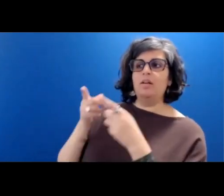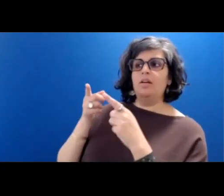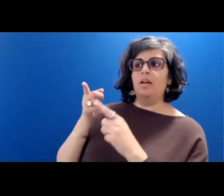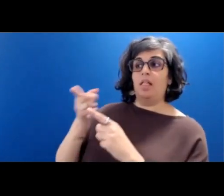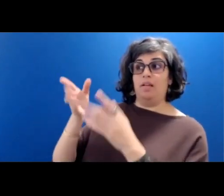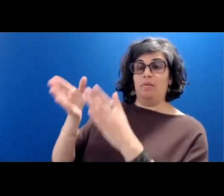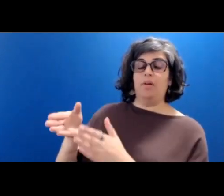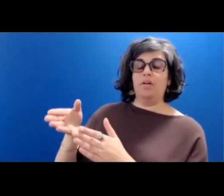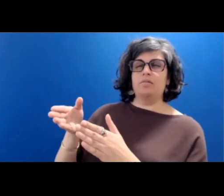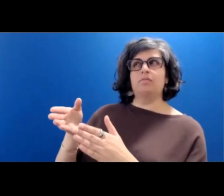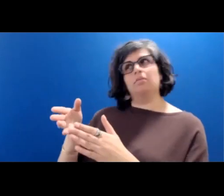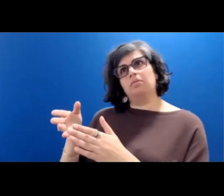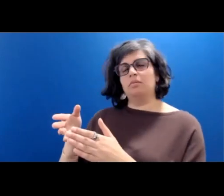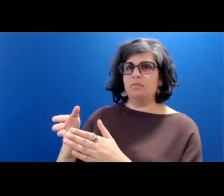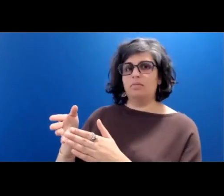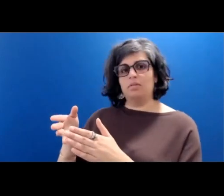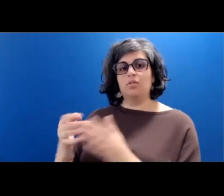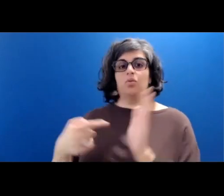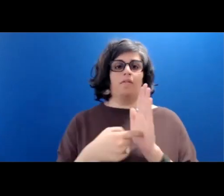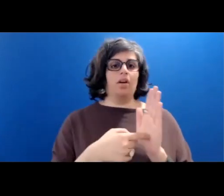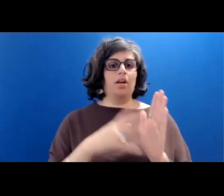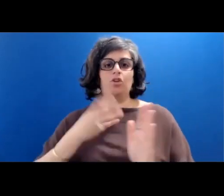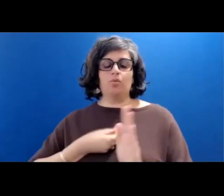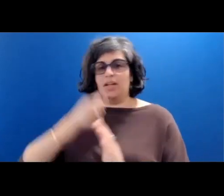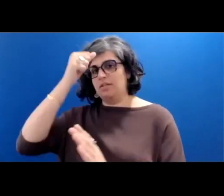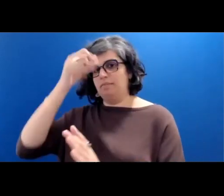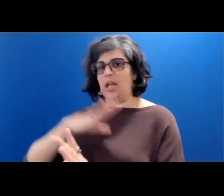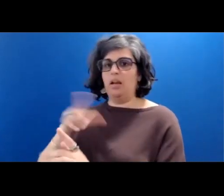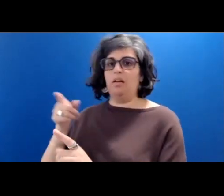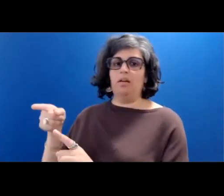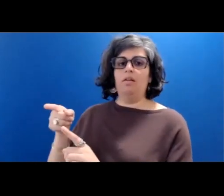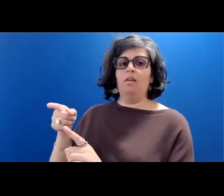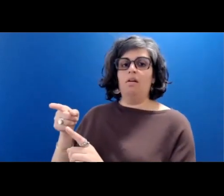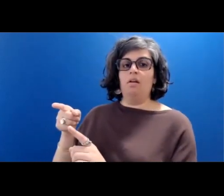that that person was male enough to really be appropriate